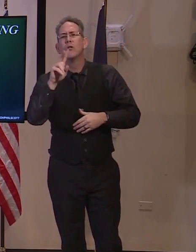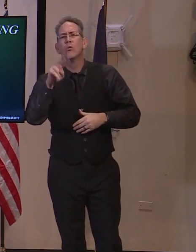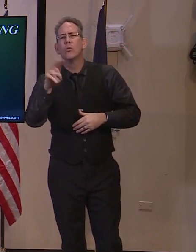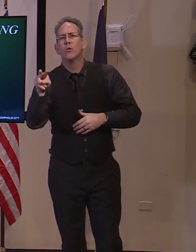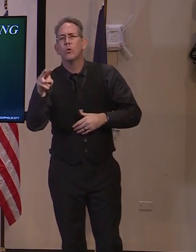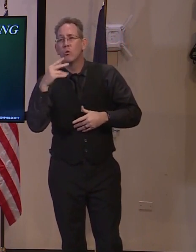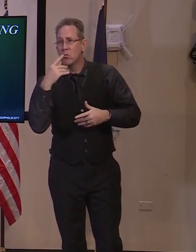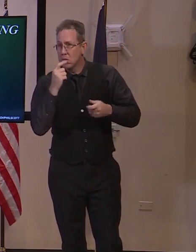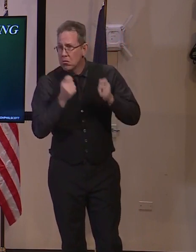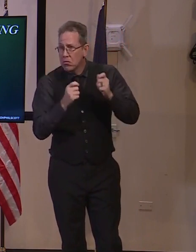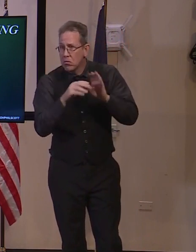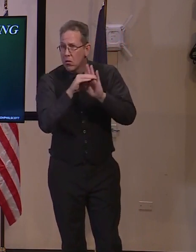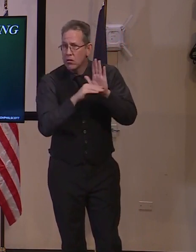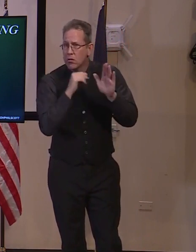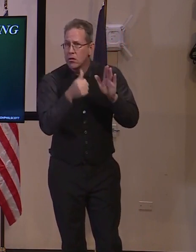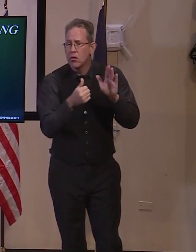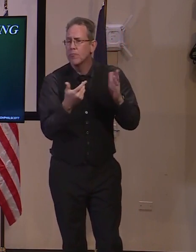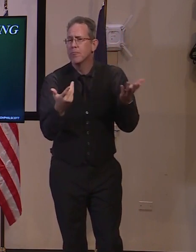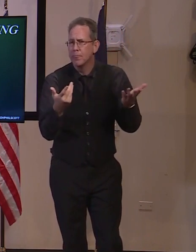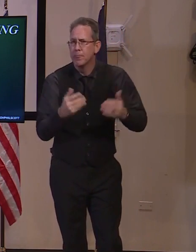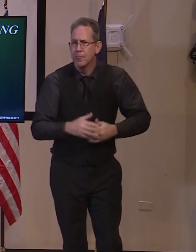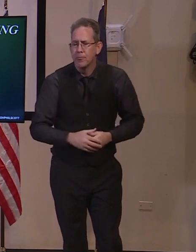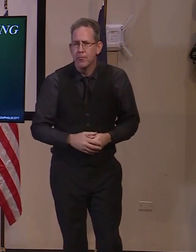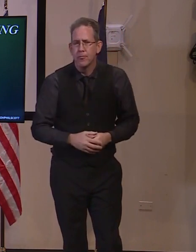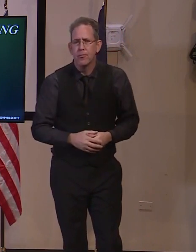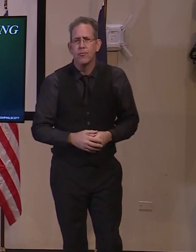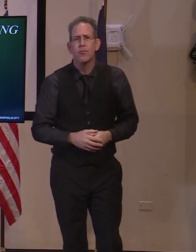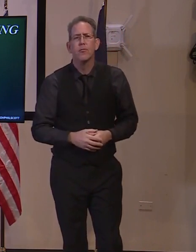recommendations for schools like this one continue to evolve based on the